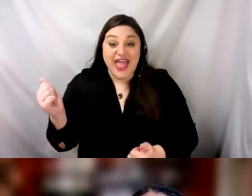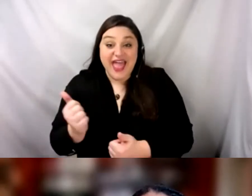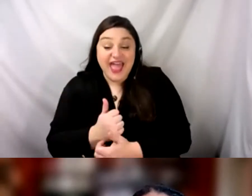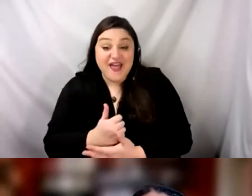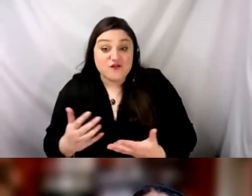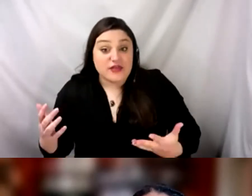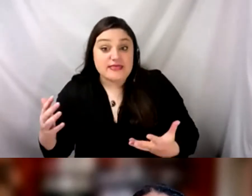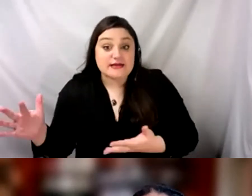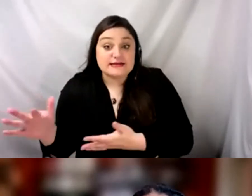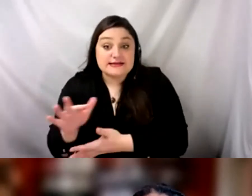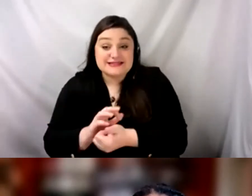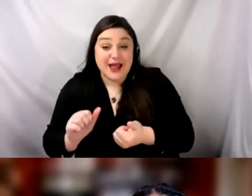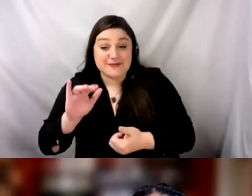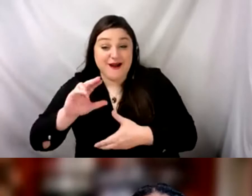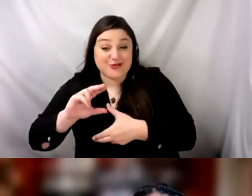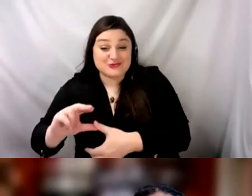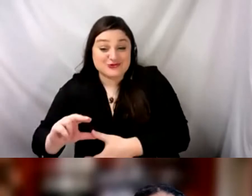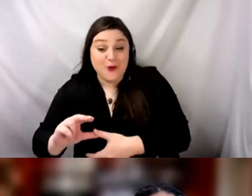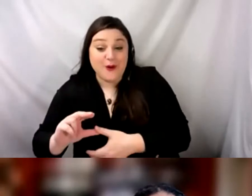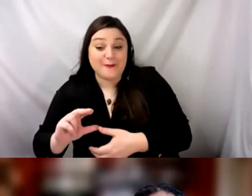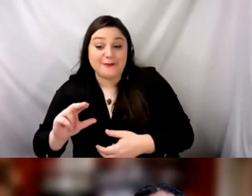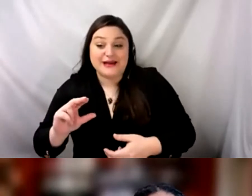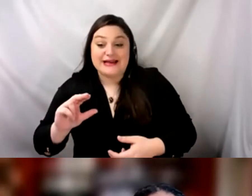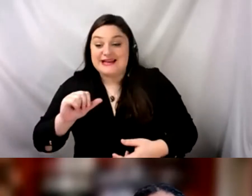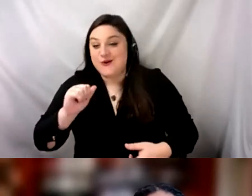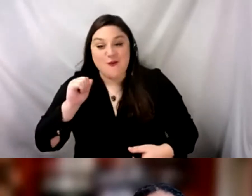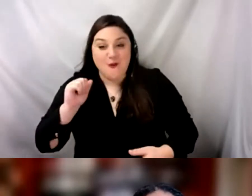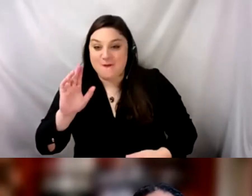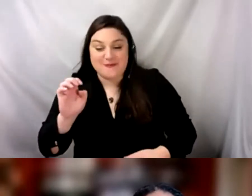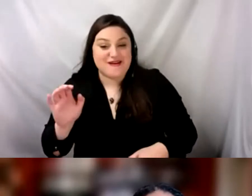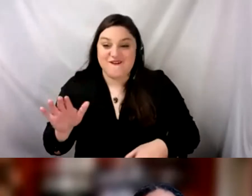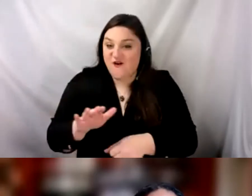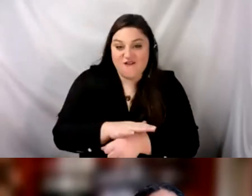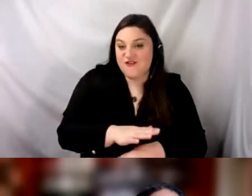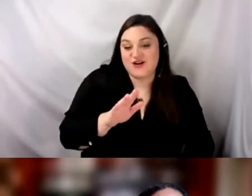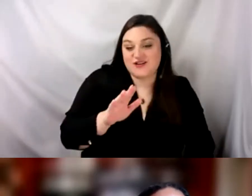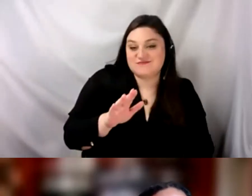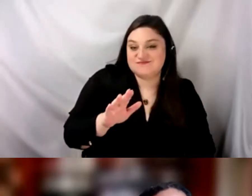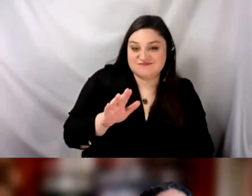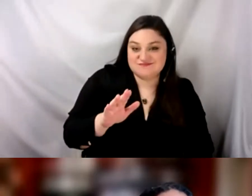We will come back to that. Maybe Candace I'll talk to Ryan